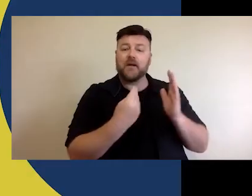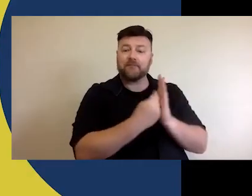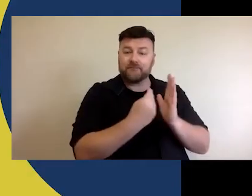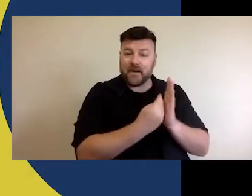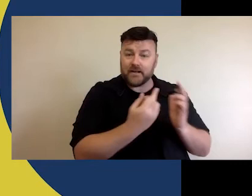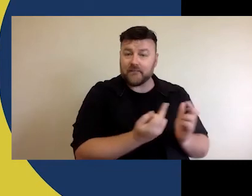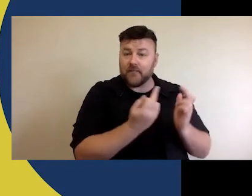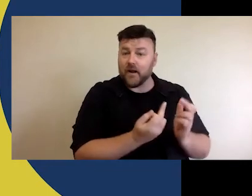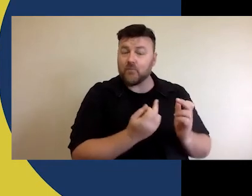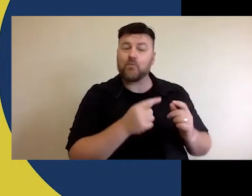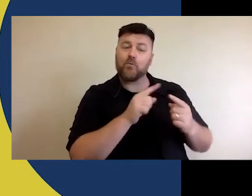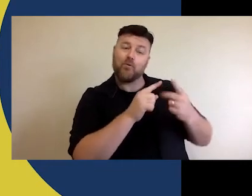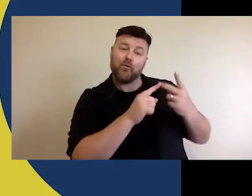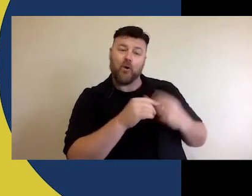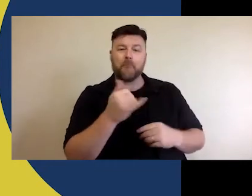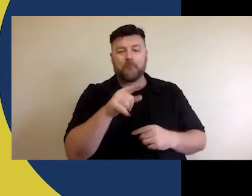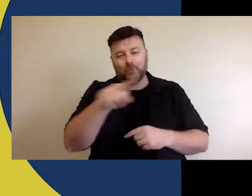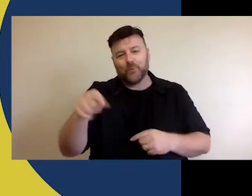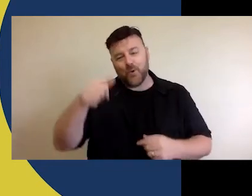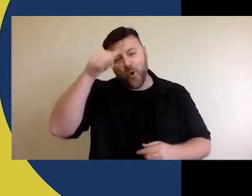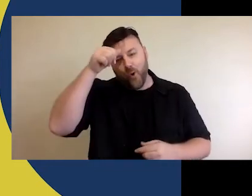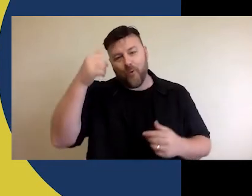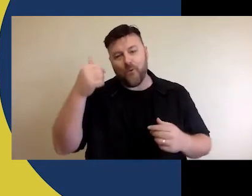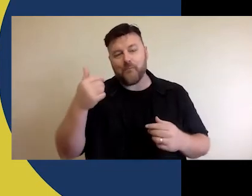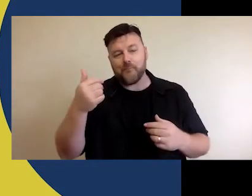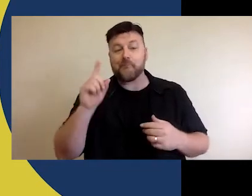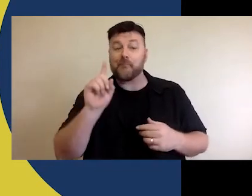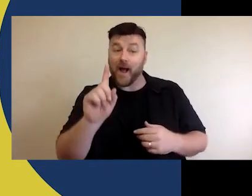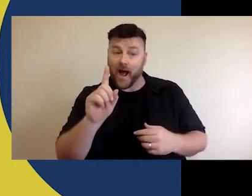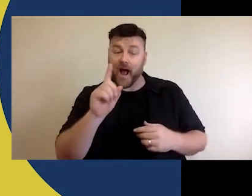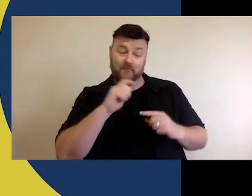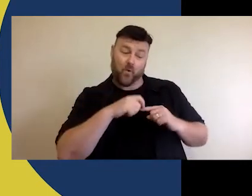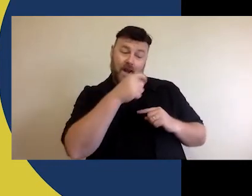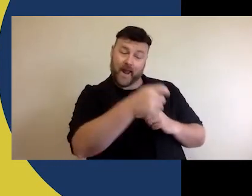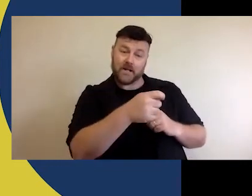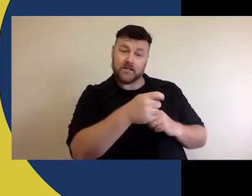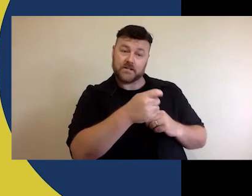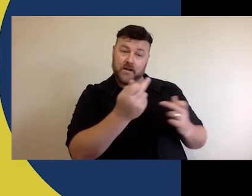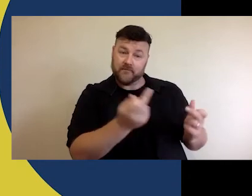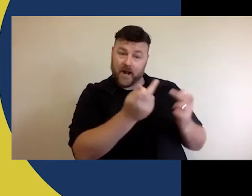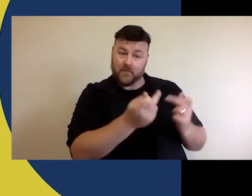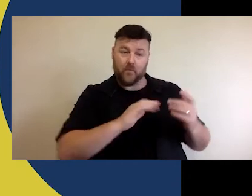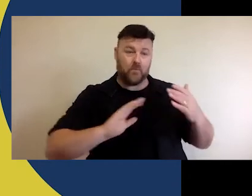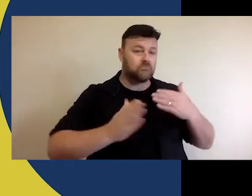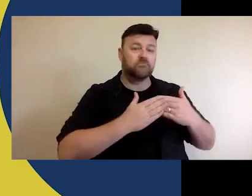You most probably are aware of these, but the next funding round is closing on the 1st of September.